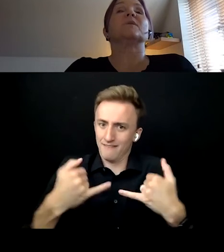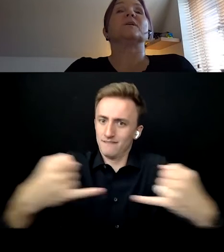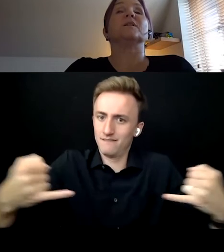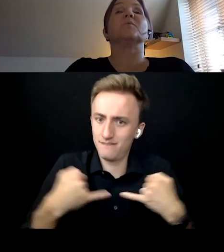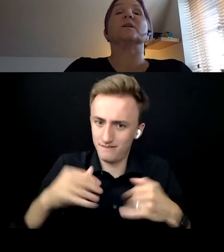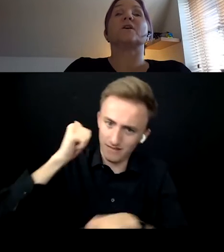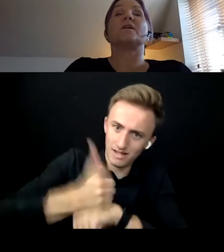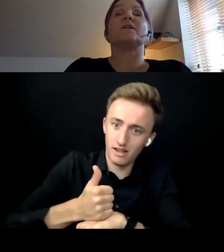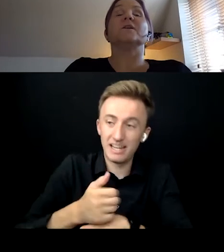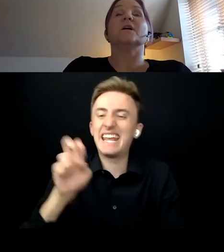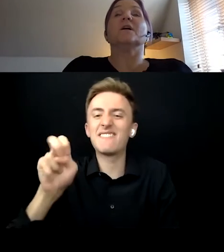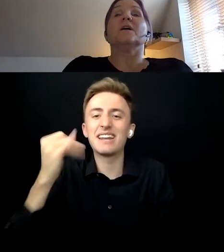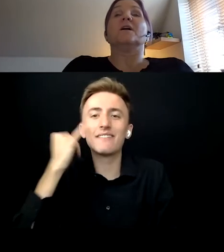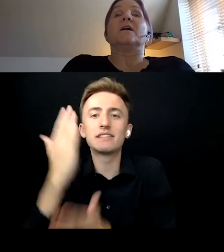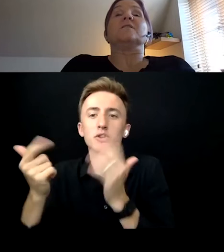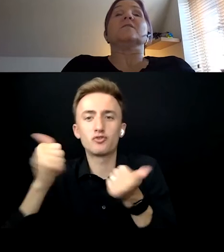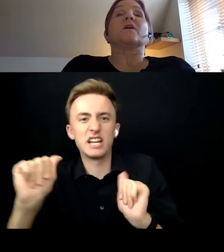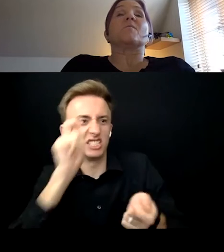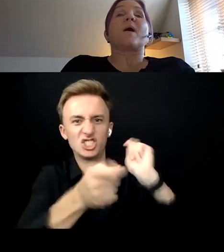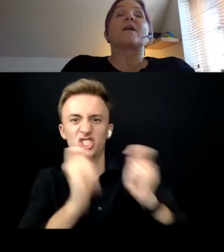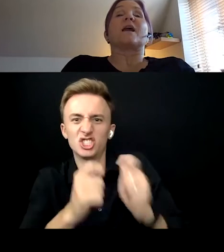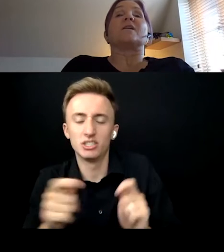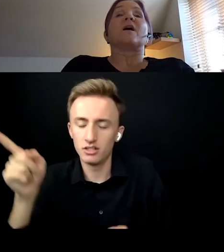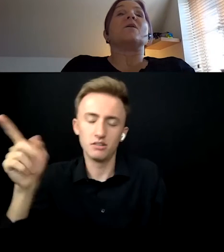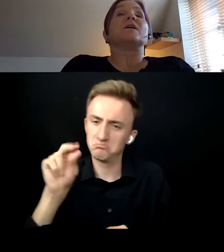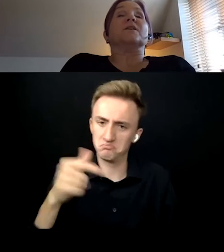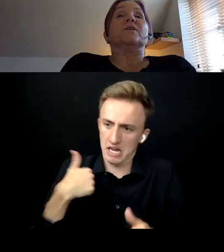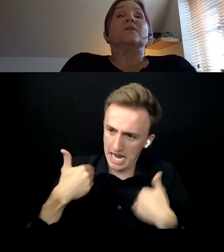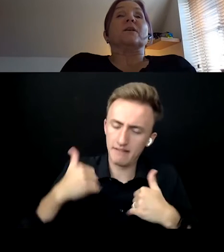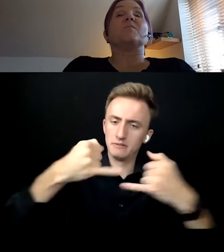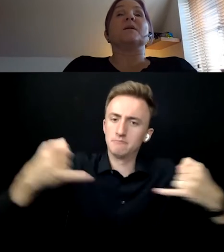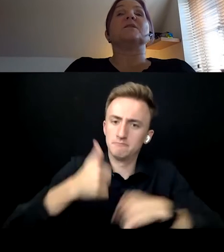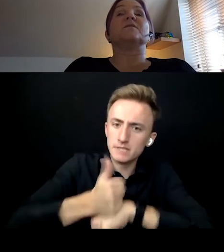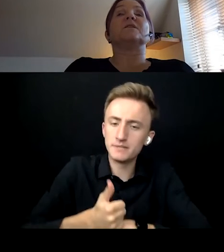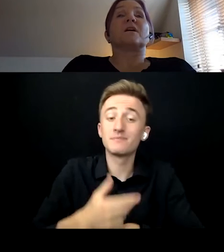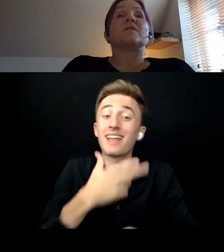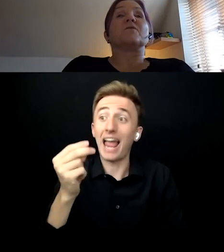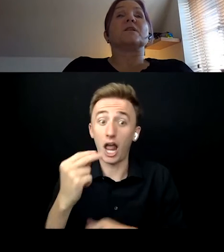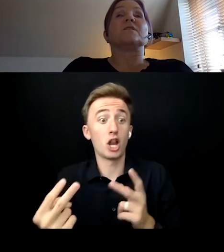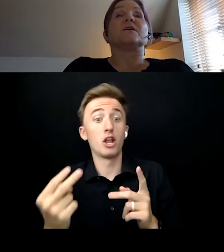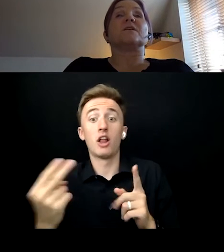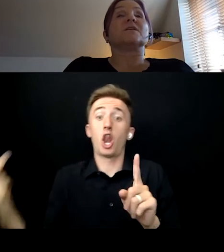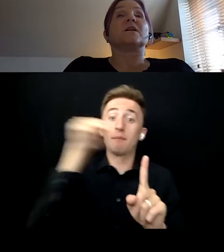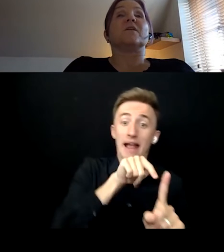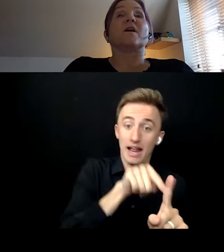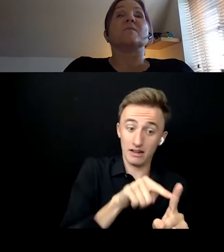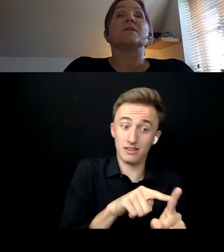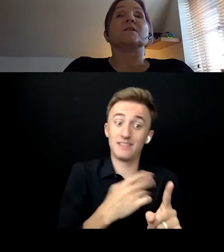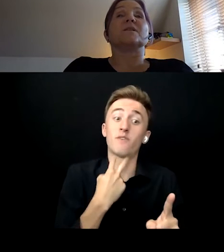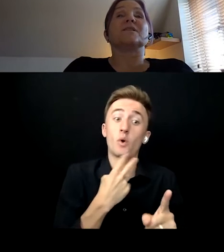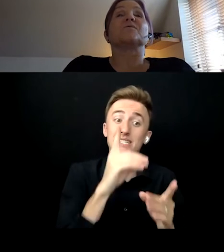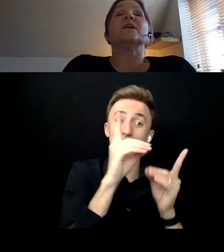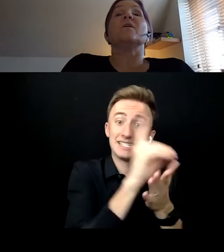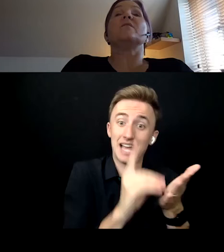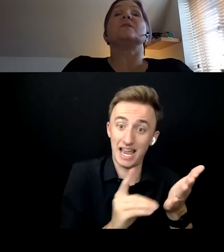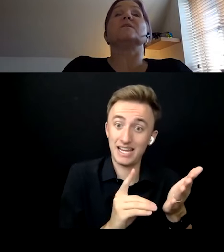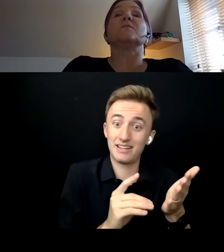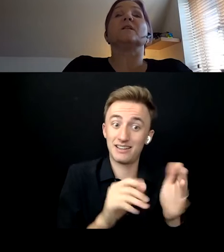somebody tried to. And looking at the capability on home assistance, there is no example that we